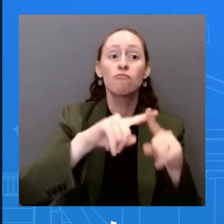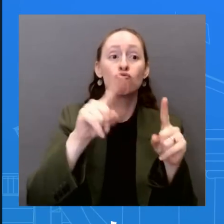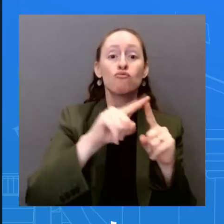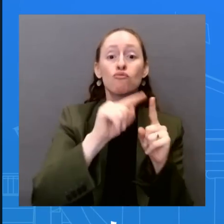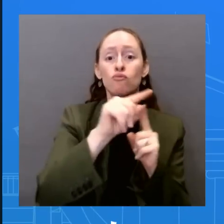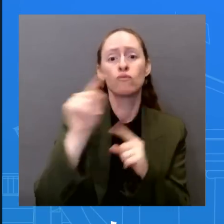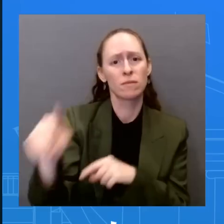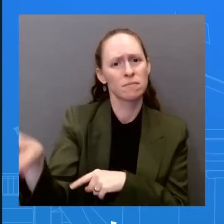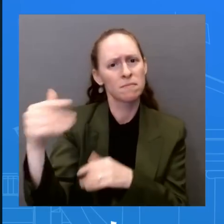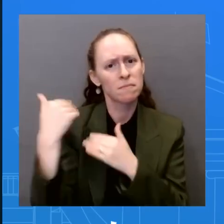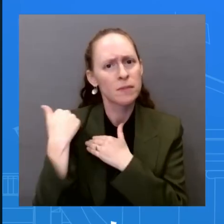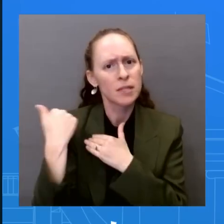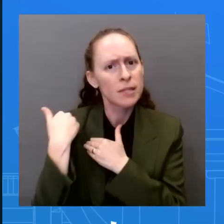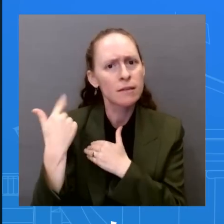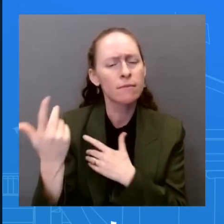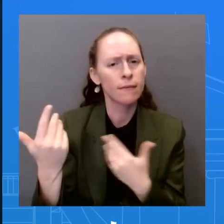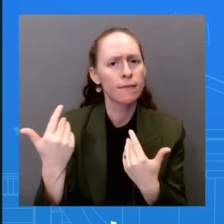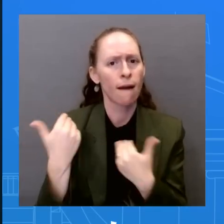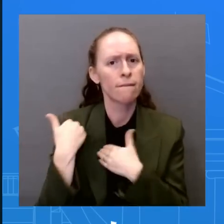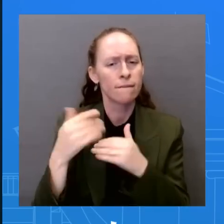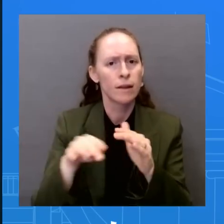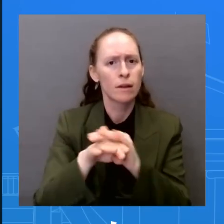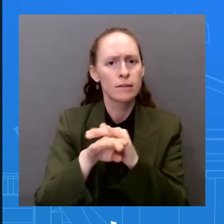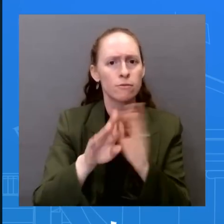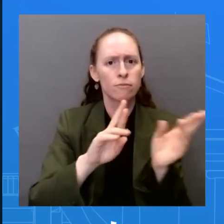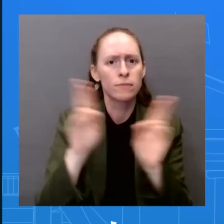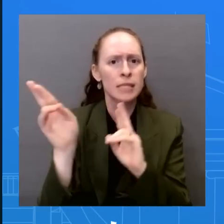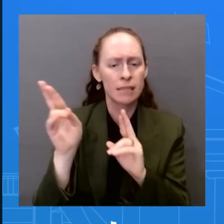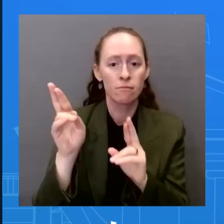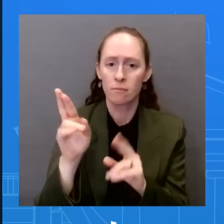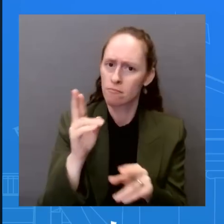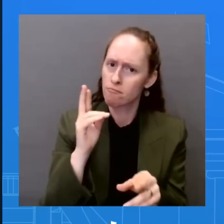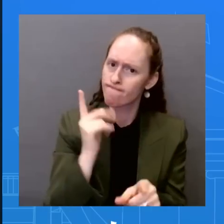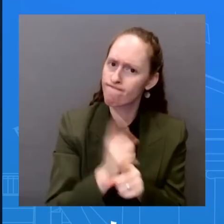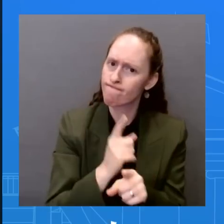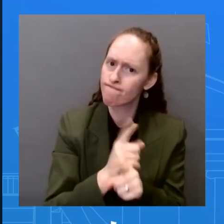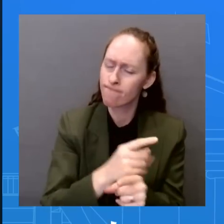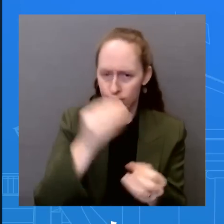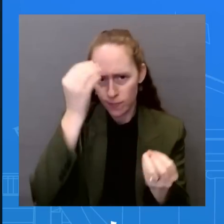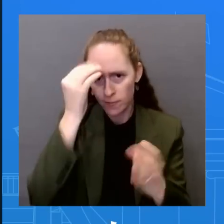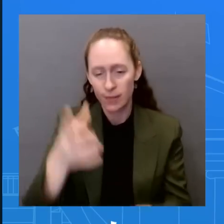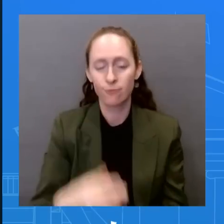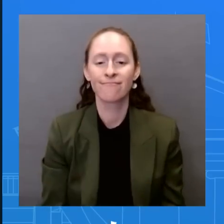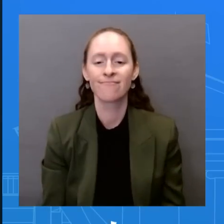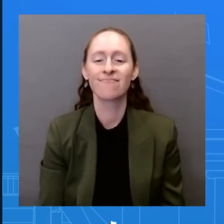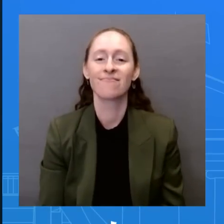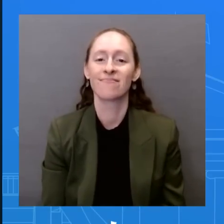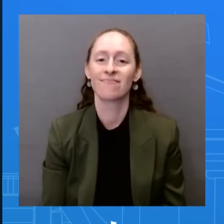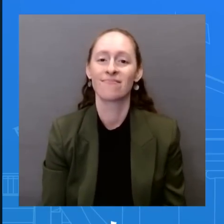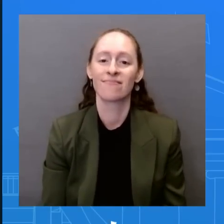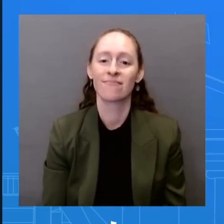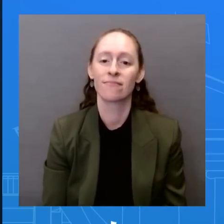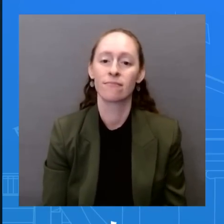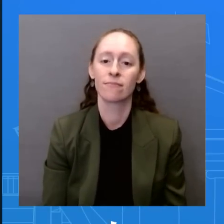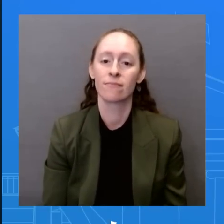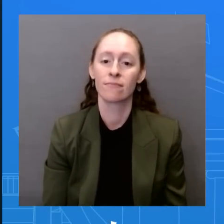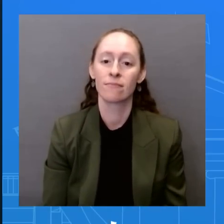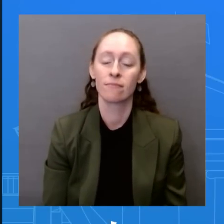beginning under the former President. So, this has happened under the former President. I cannot say more from here.